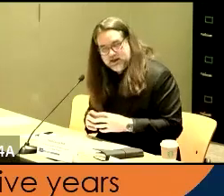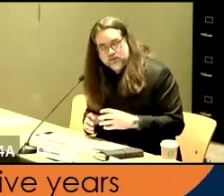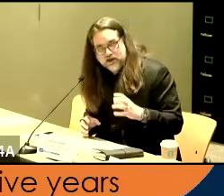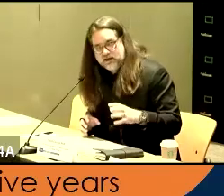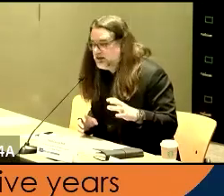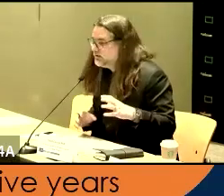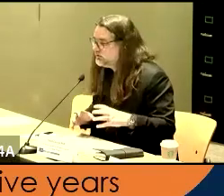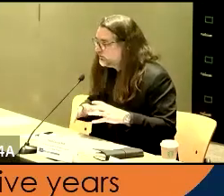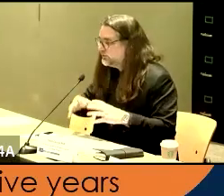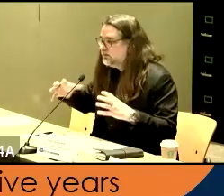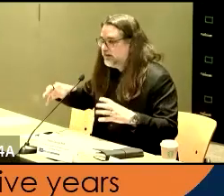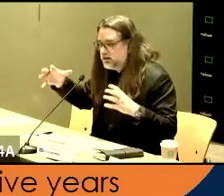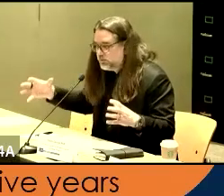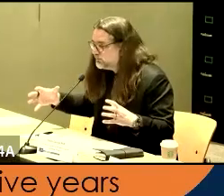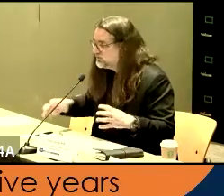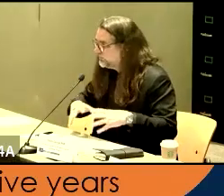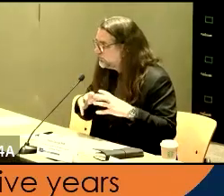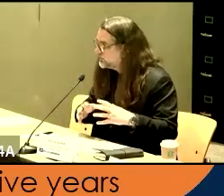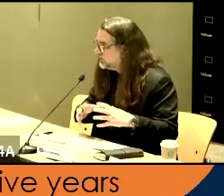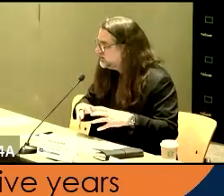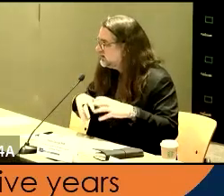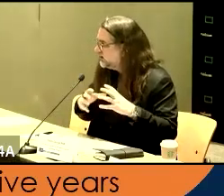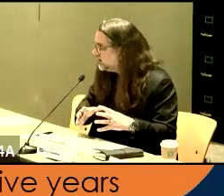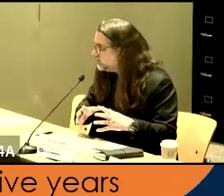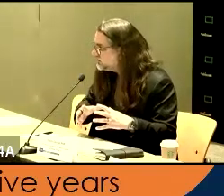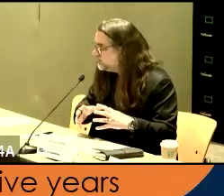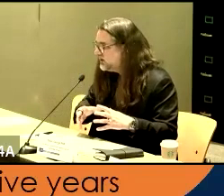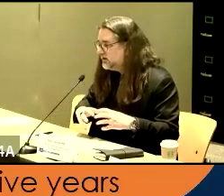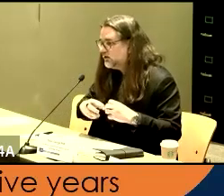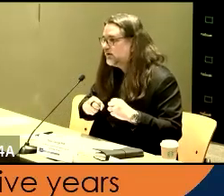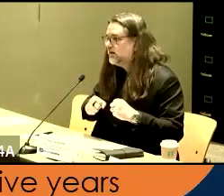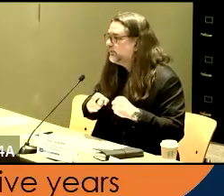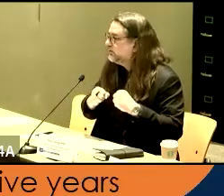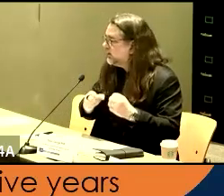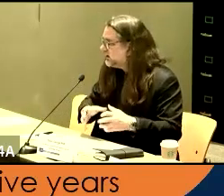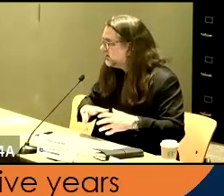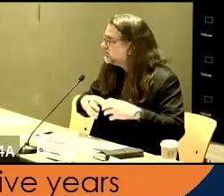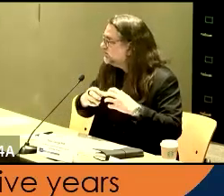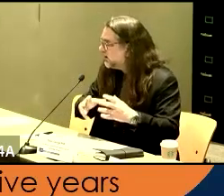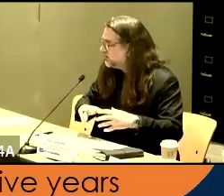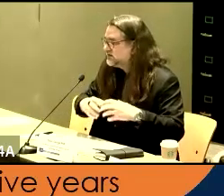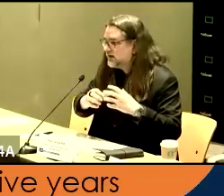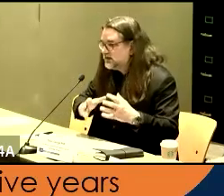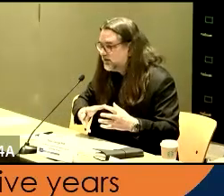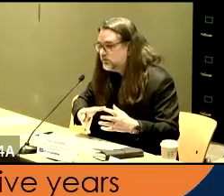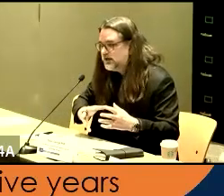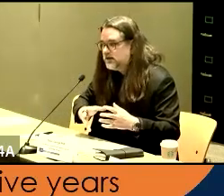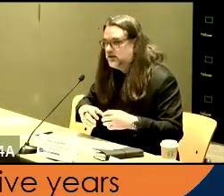They are bucketed into three big groups. The first group is the innovators. They're coming up with new analytics, new models, and testing out new data.